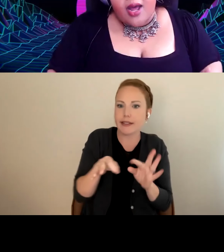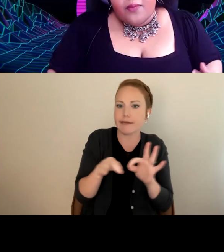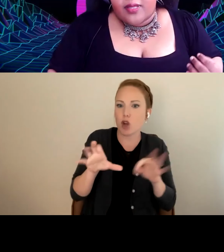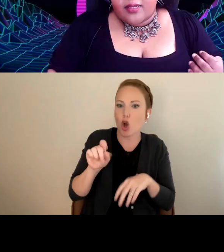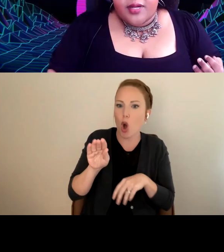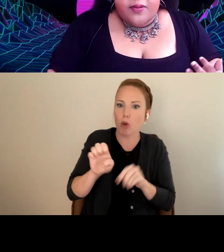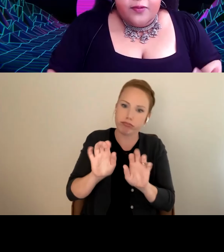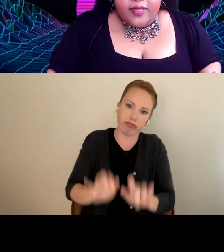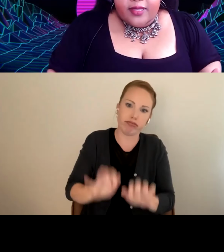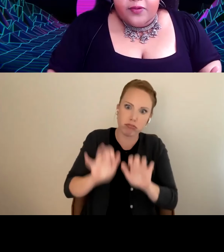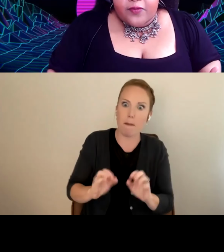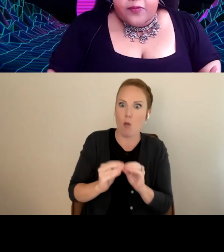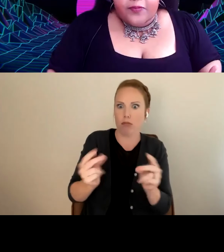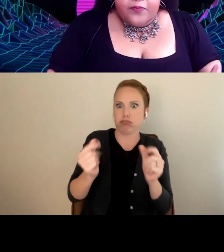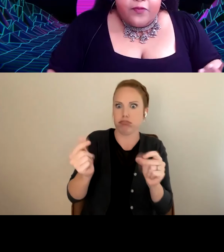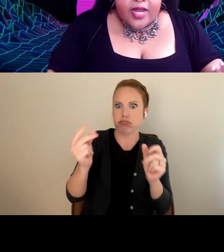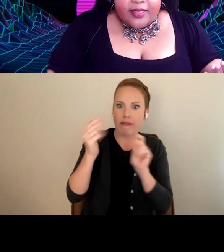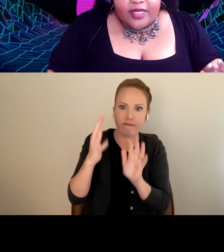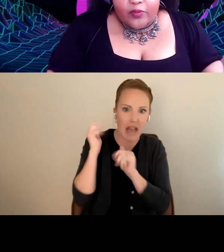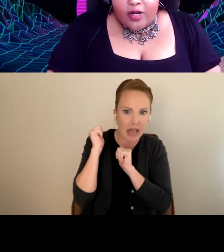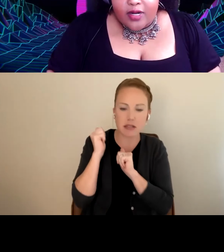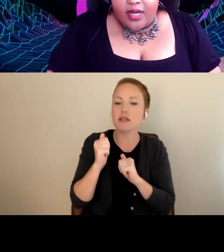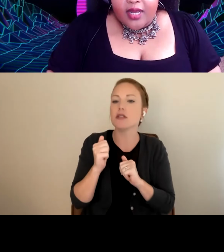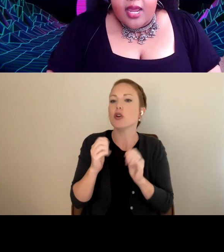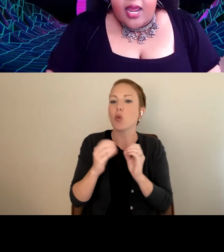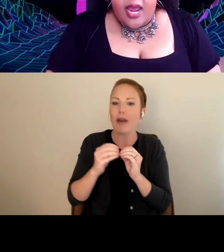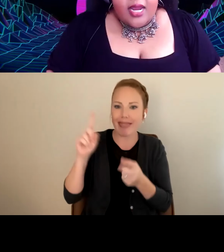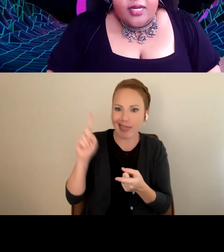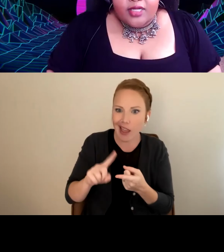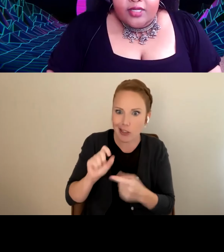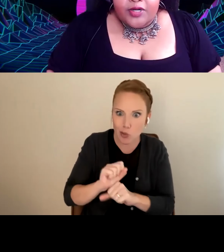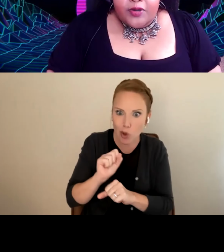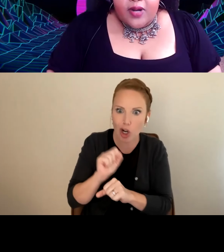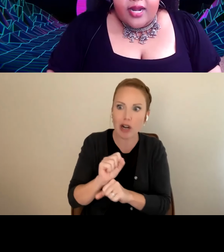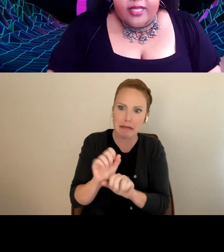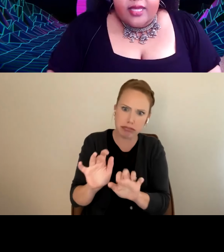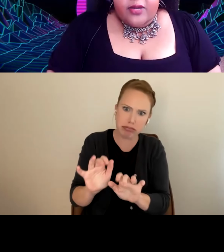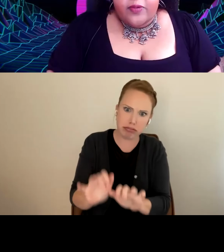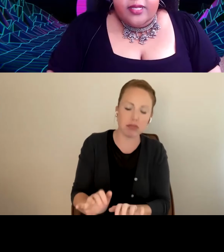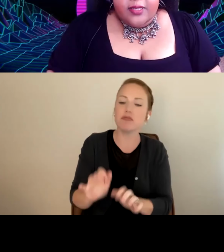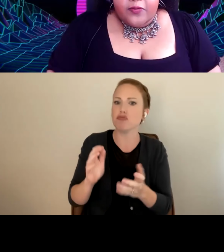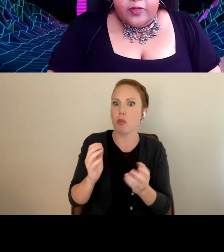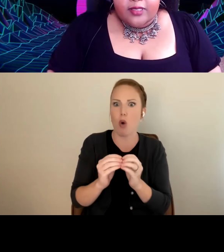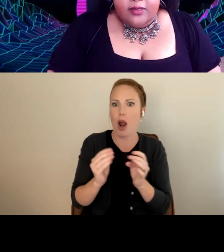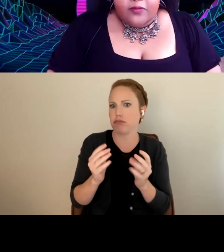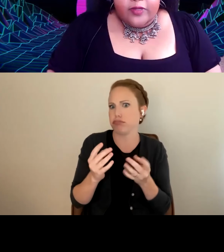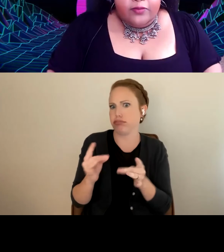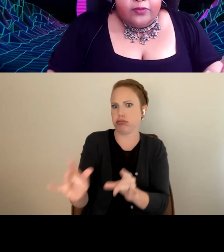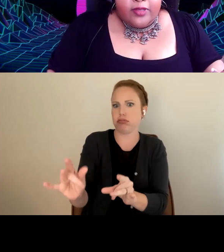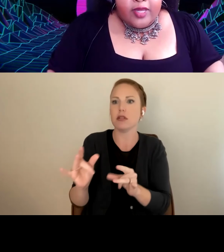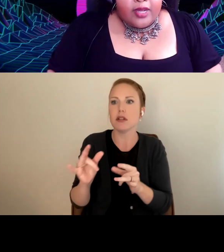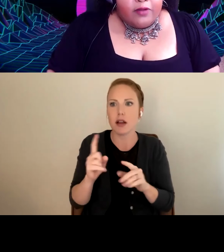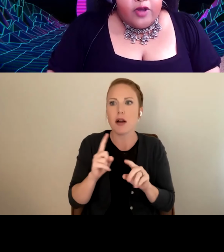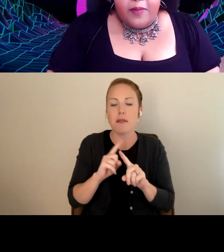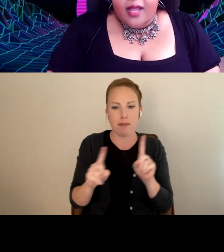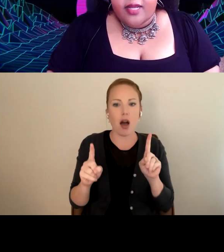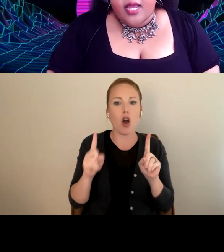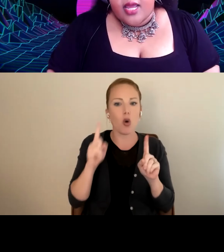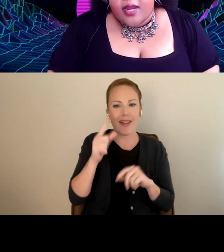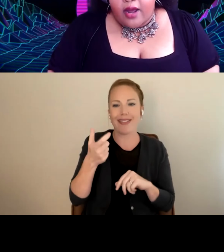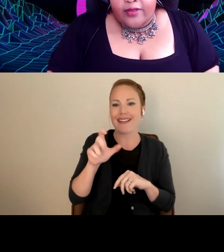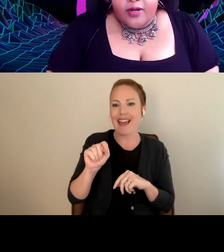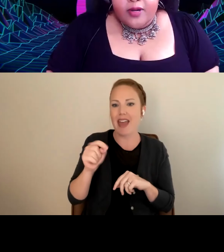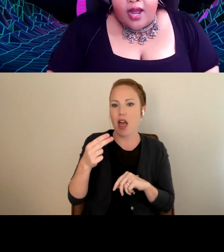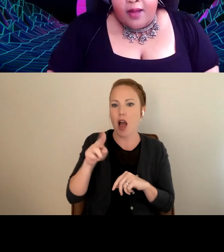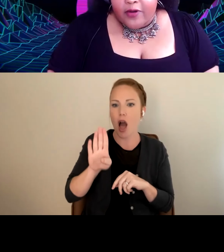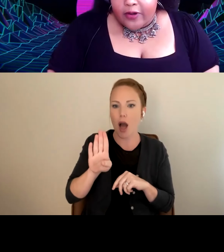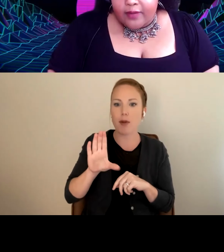with less work. And, you know, I think with the copilot and other programs that